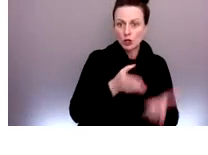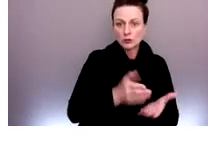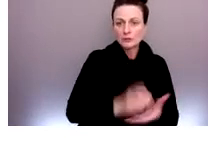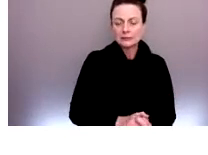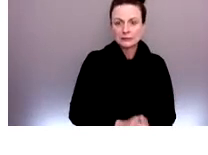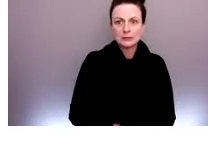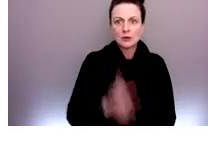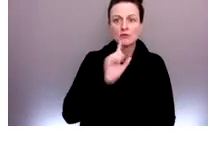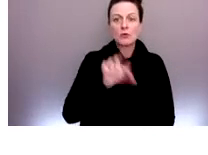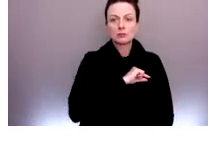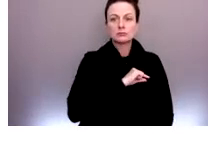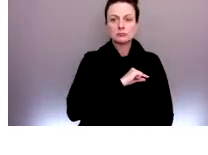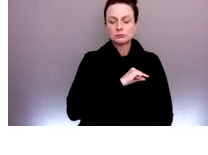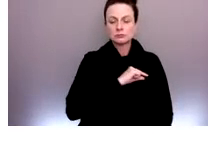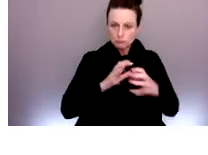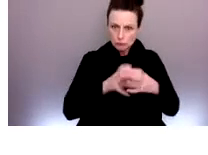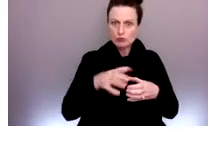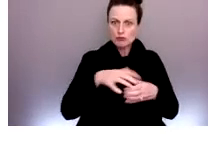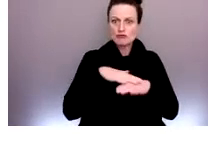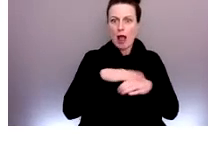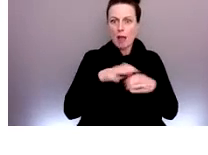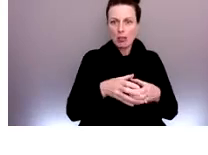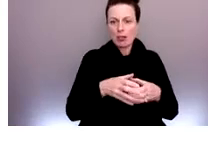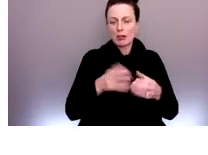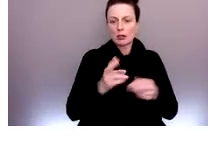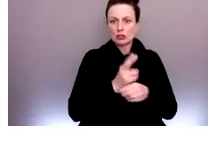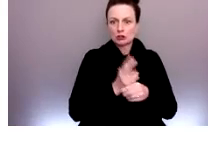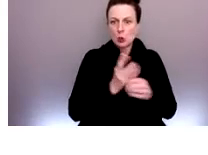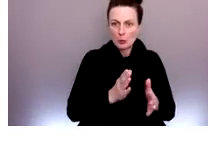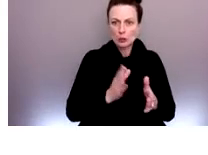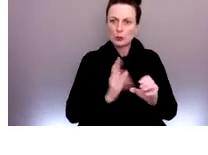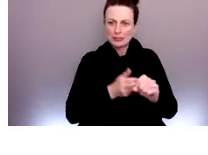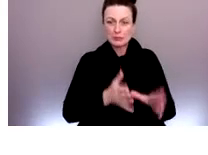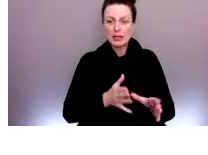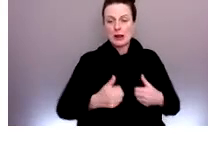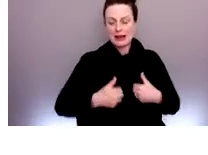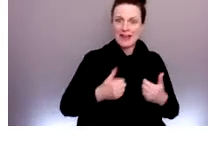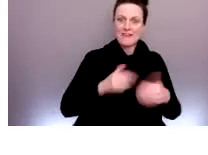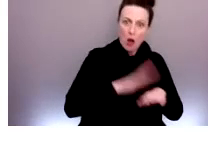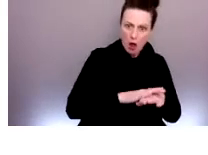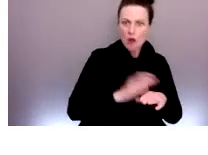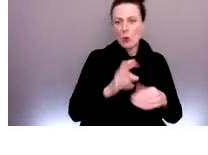tribal consumers or participants who reside on or near, federal and state